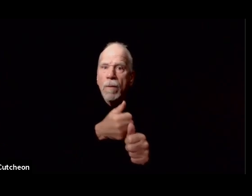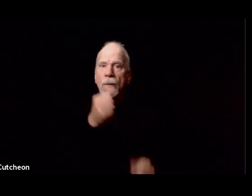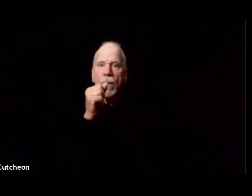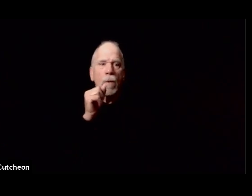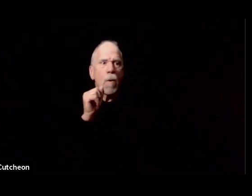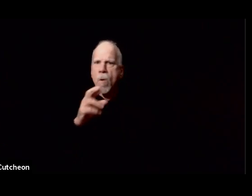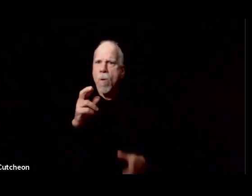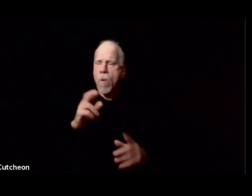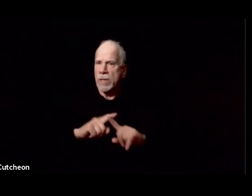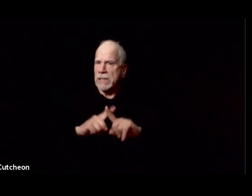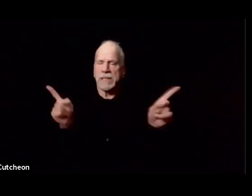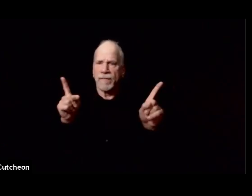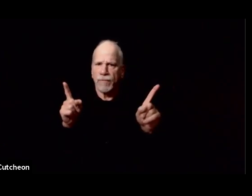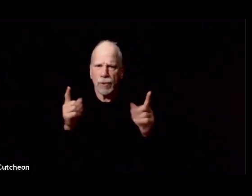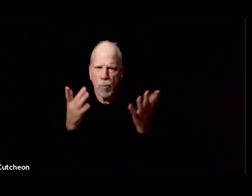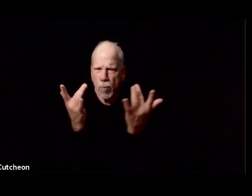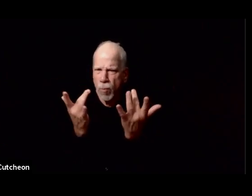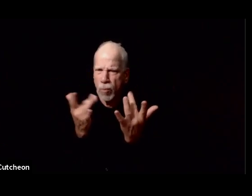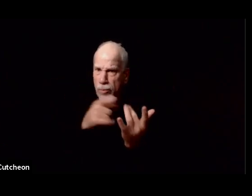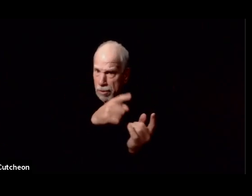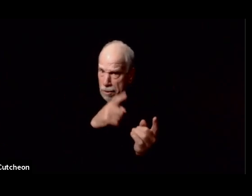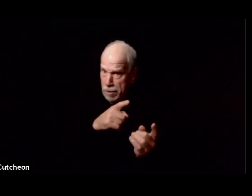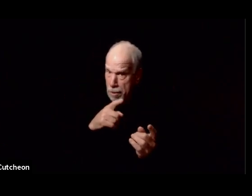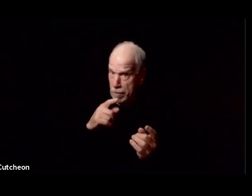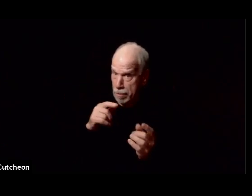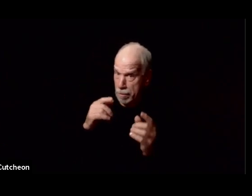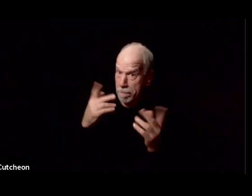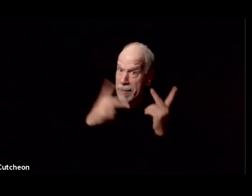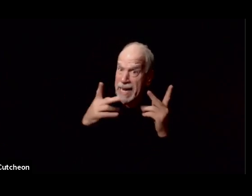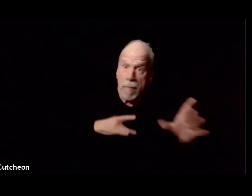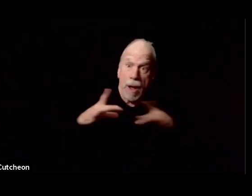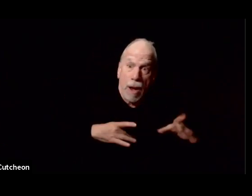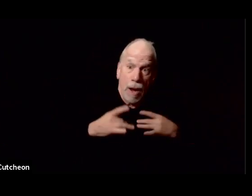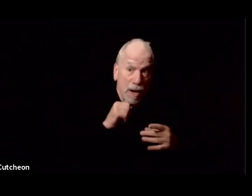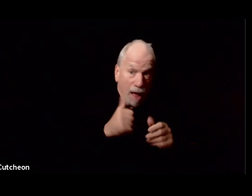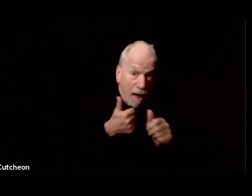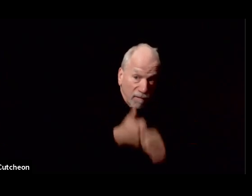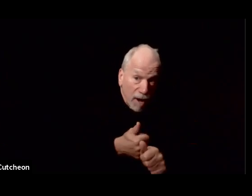Commissioner Malcolm: I think there are challenges in the environment but that's why the guidance